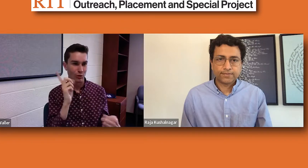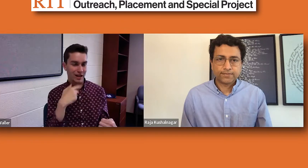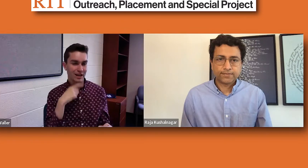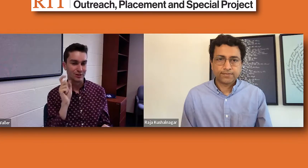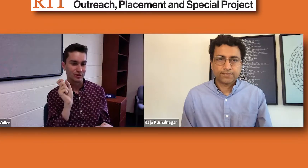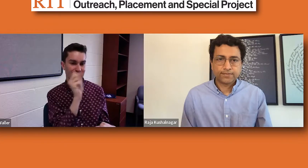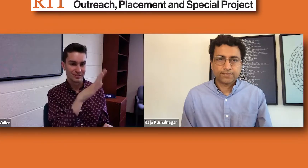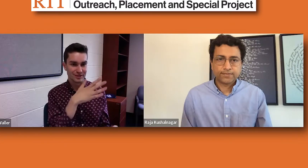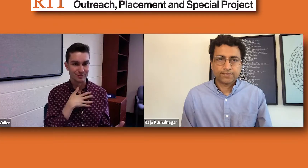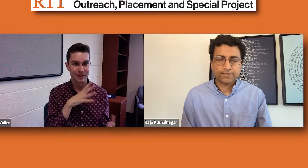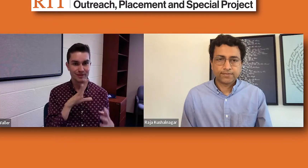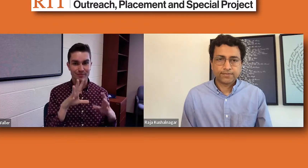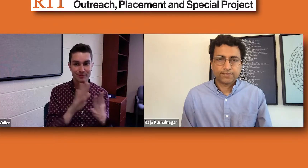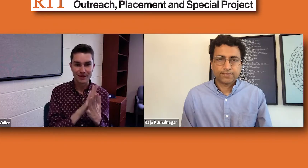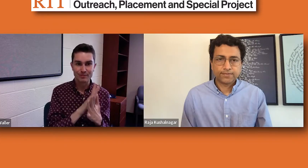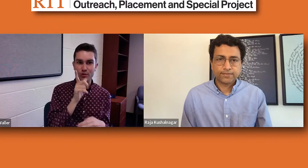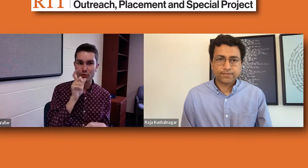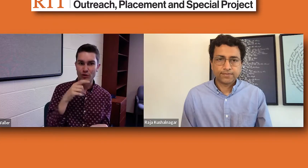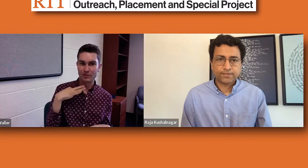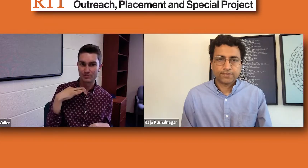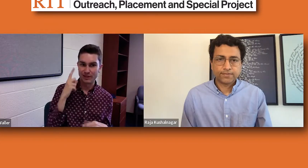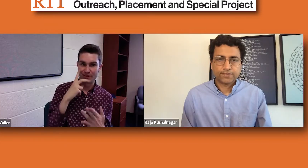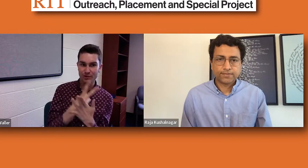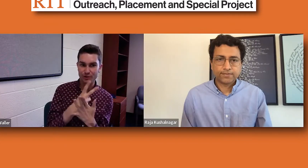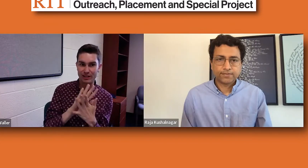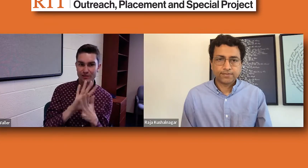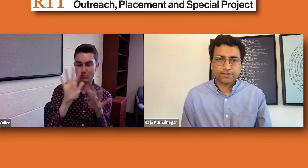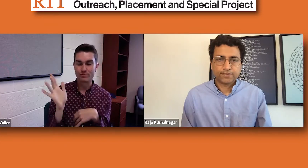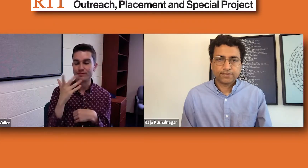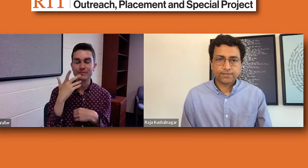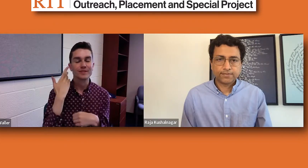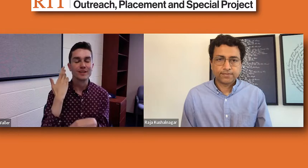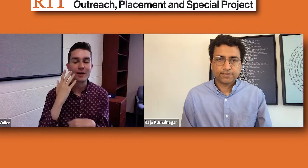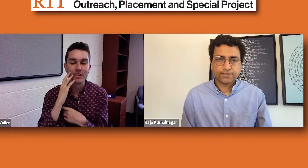who do I talk to about this? Like if I want to apply for something, like how do I do that?